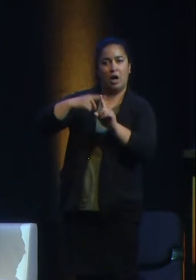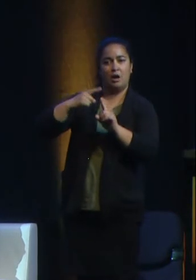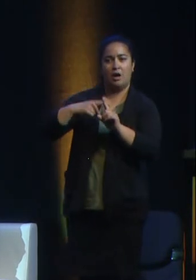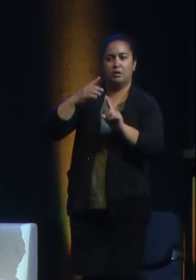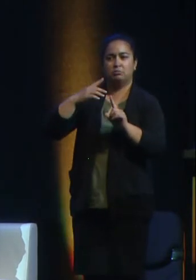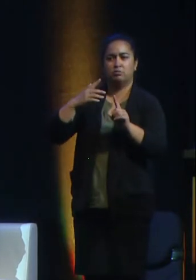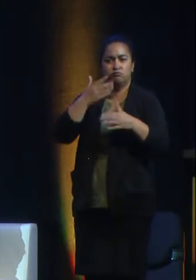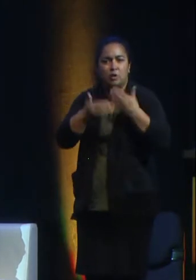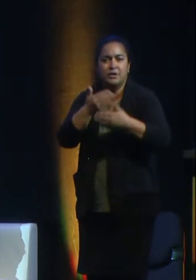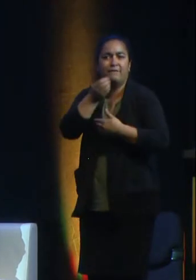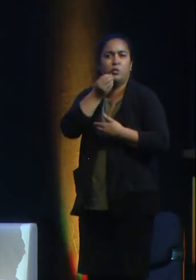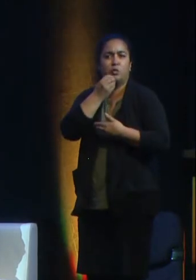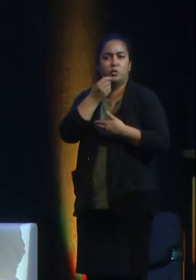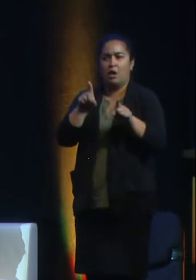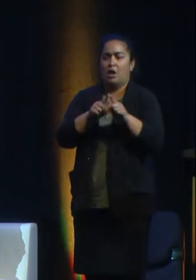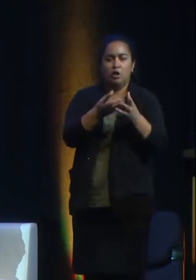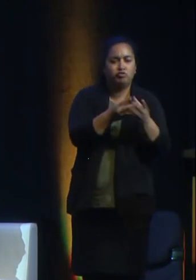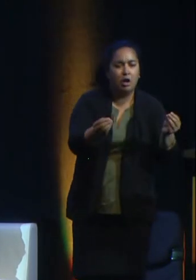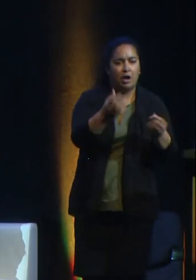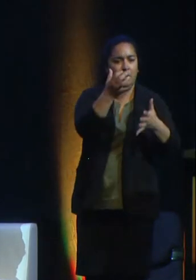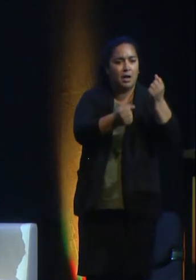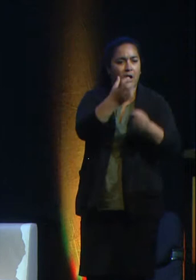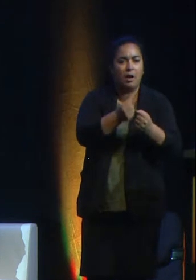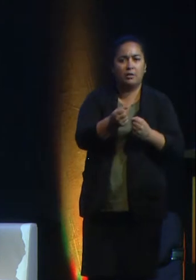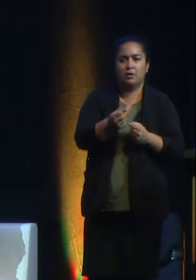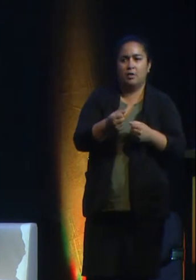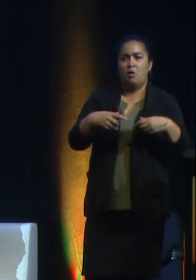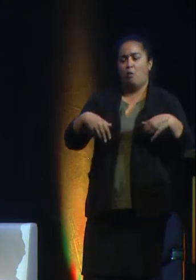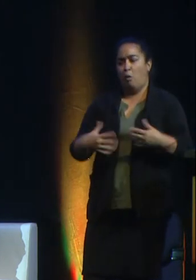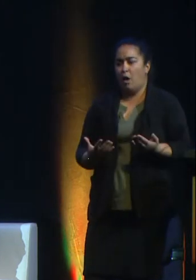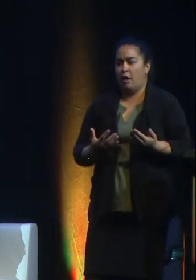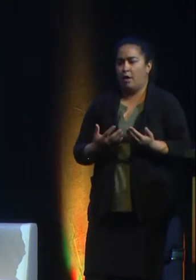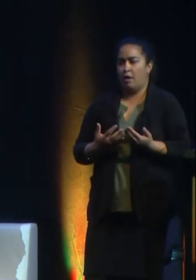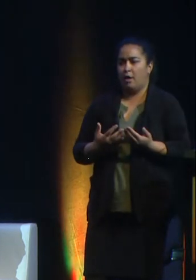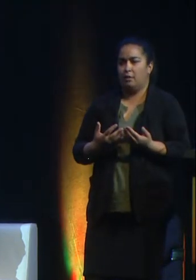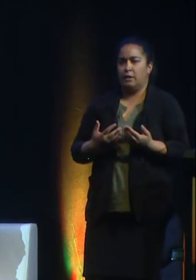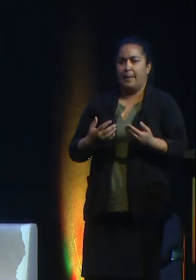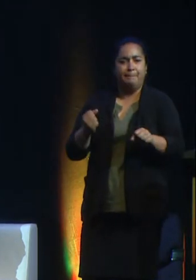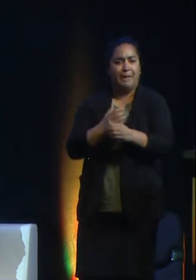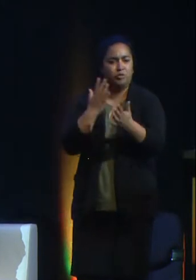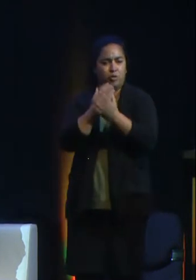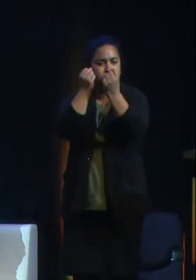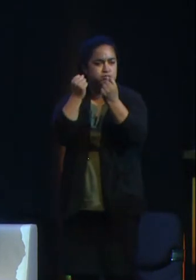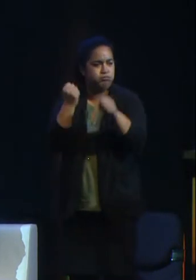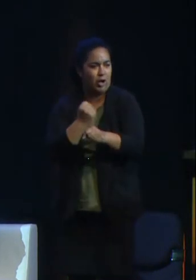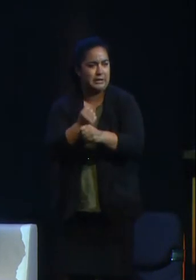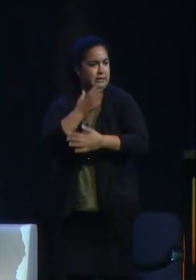be to dehydrate milk or whether it be to sterilize products, we need some high heat and we've